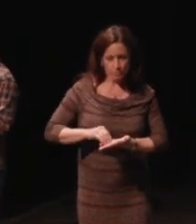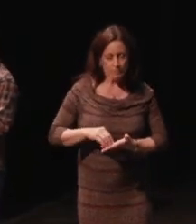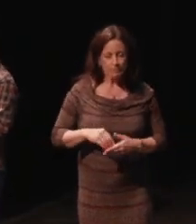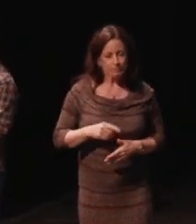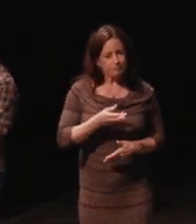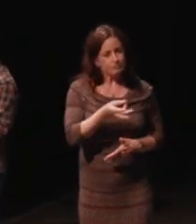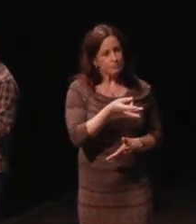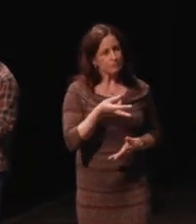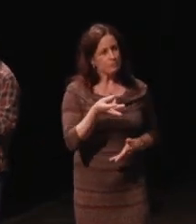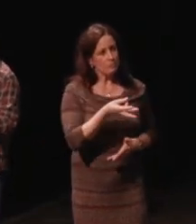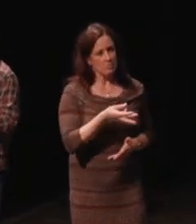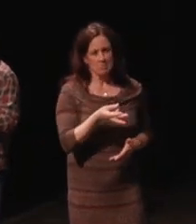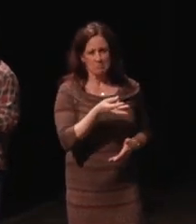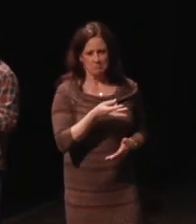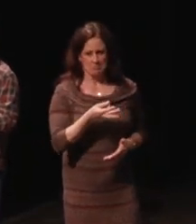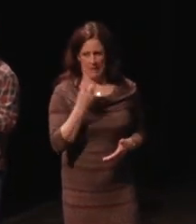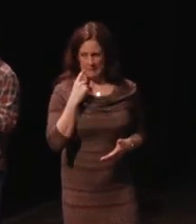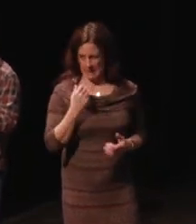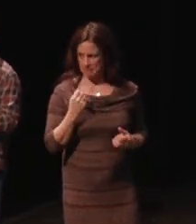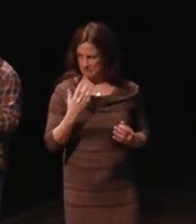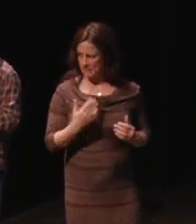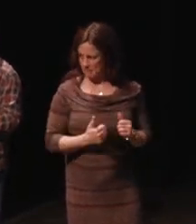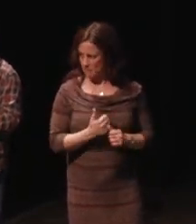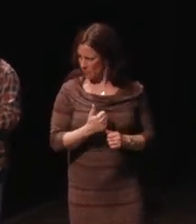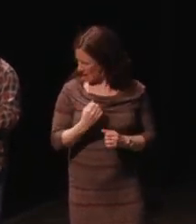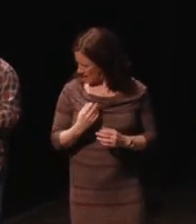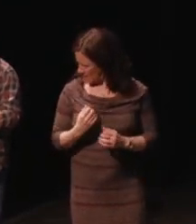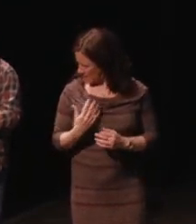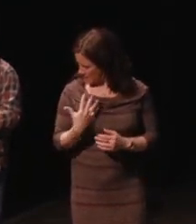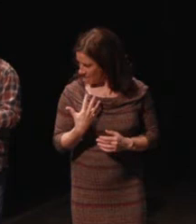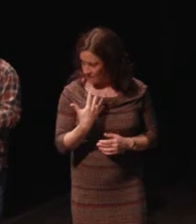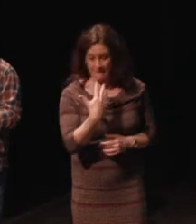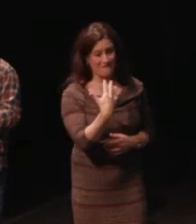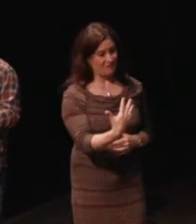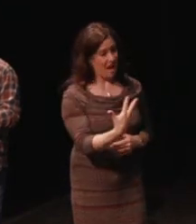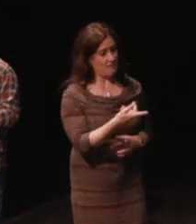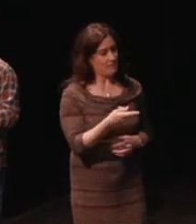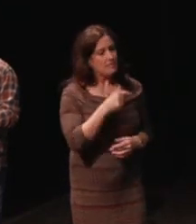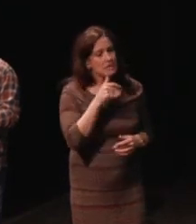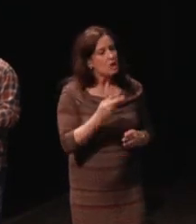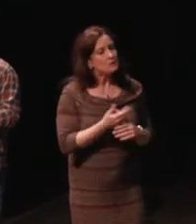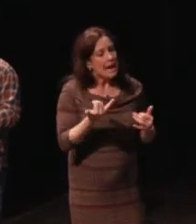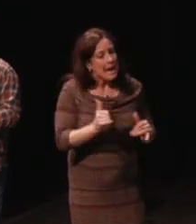something like four or five of them- >> Five. Didn't use any of the features that we integrated with them